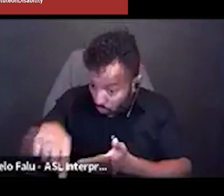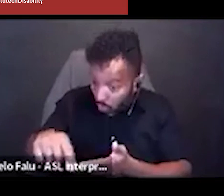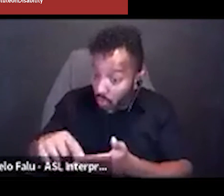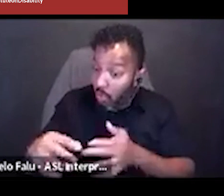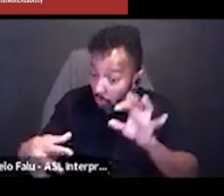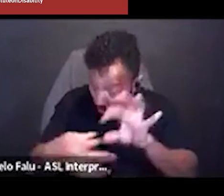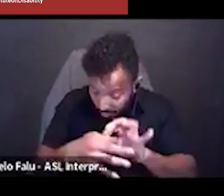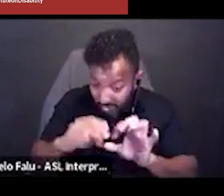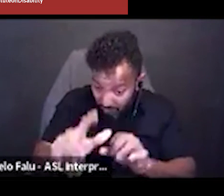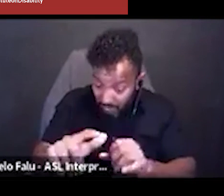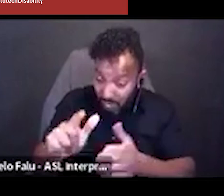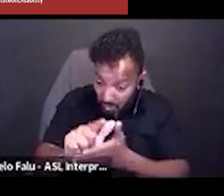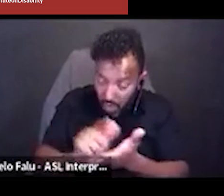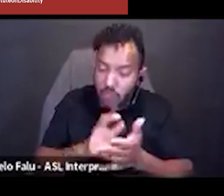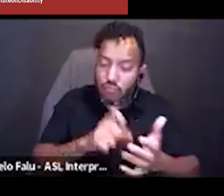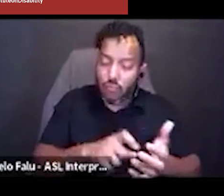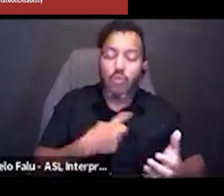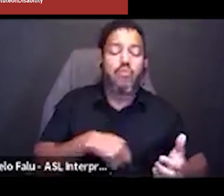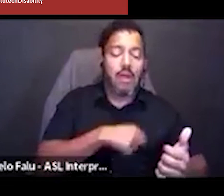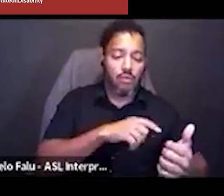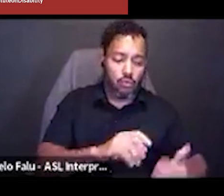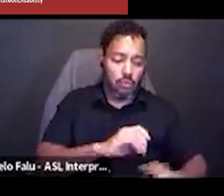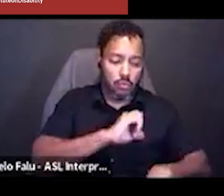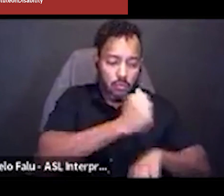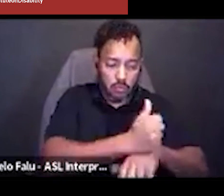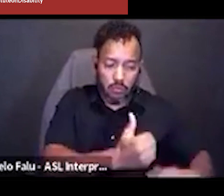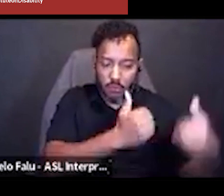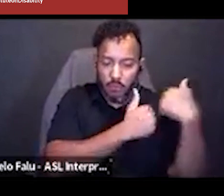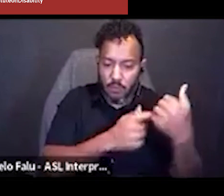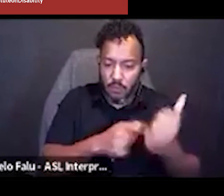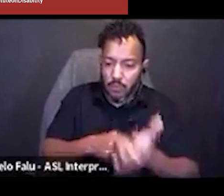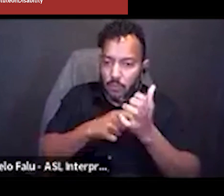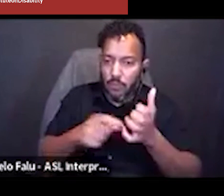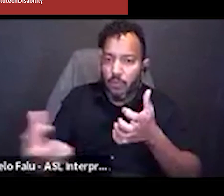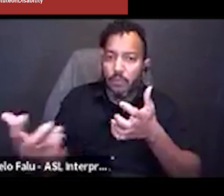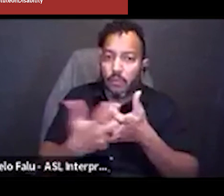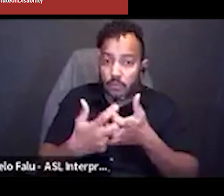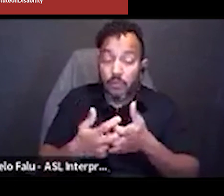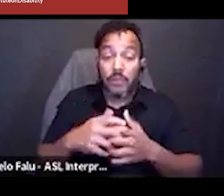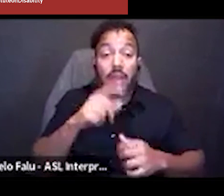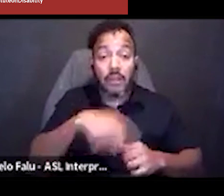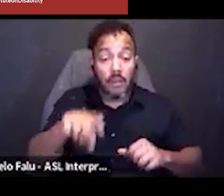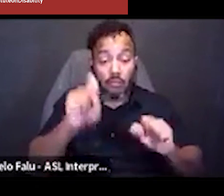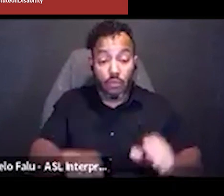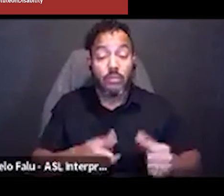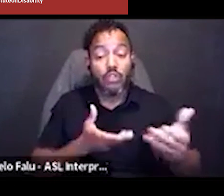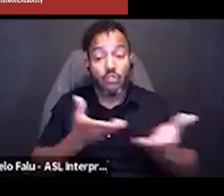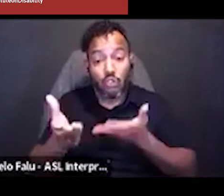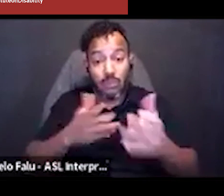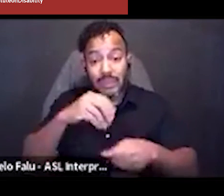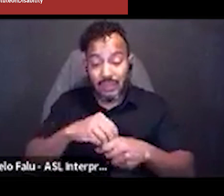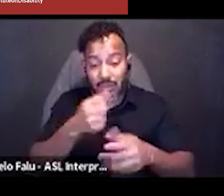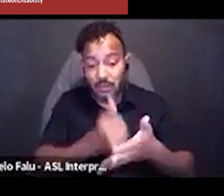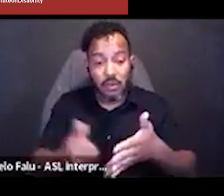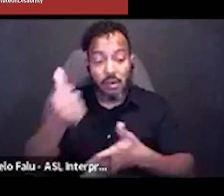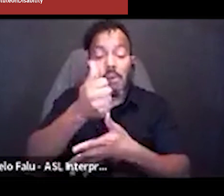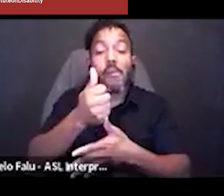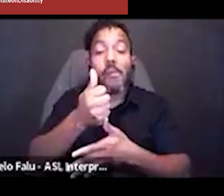And people with disabilities need to be serving in senior leadership roles across the federal